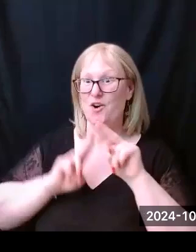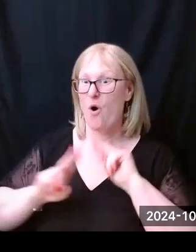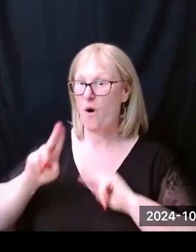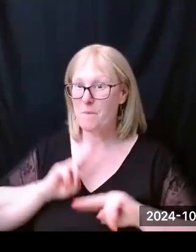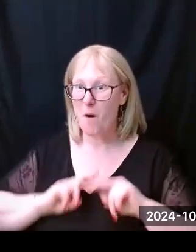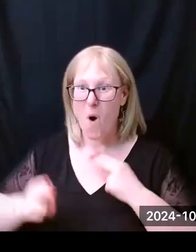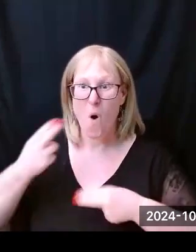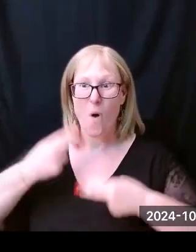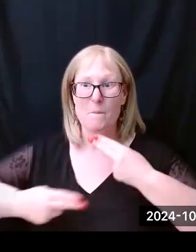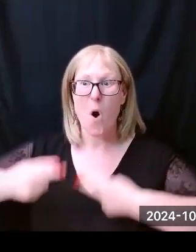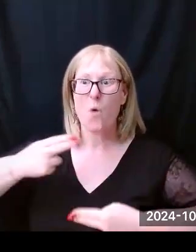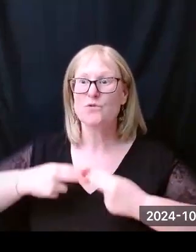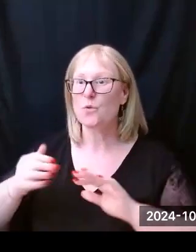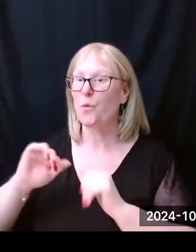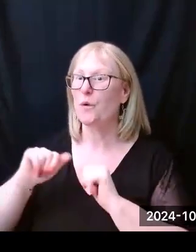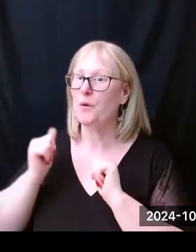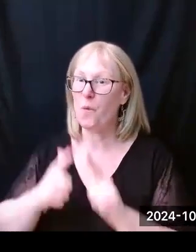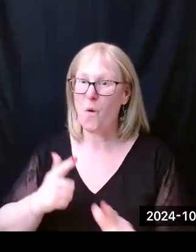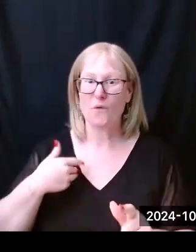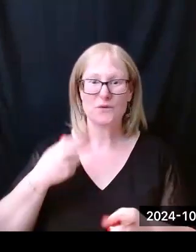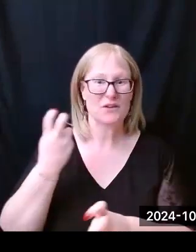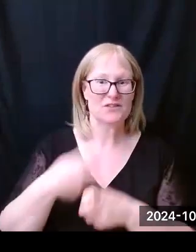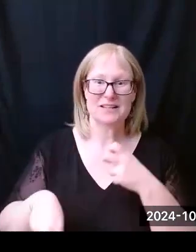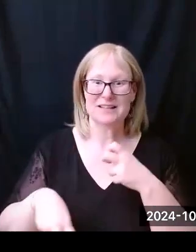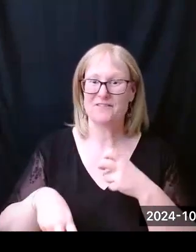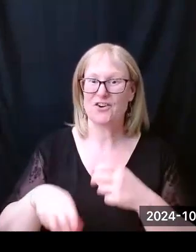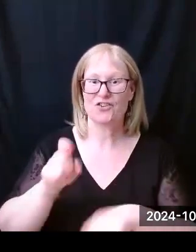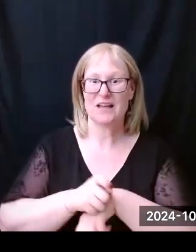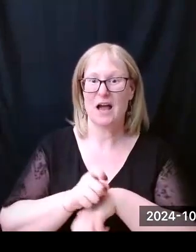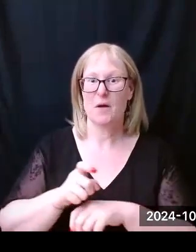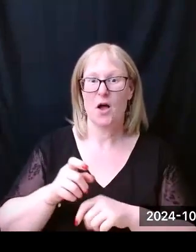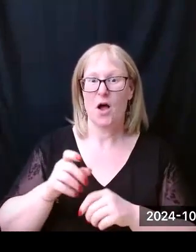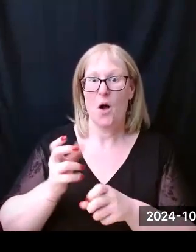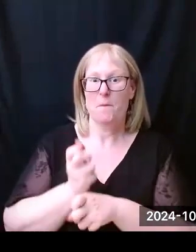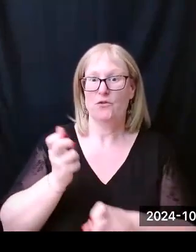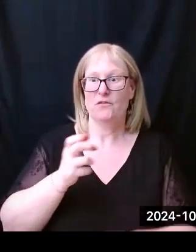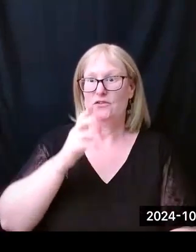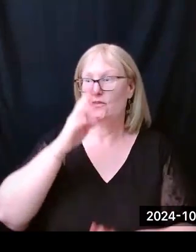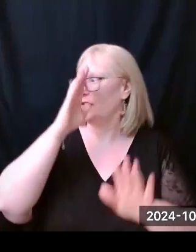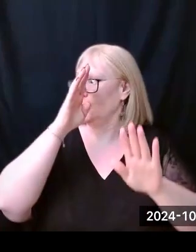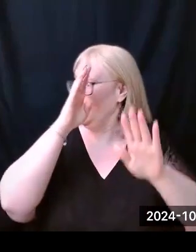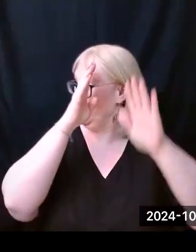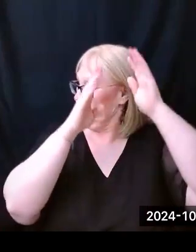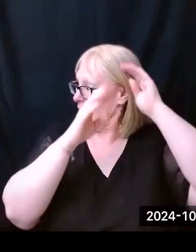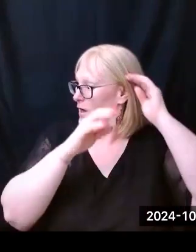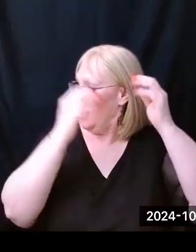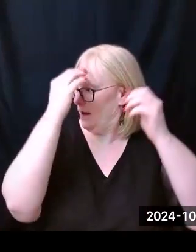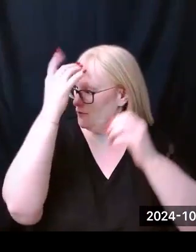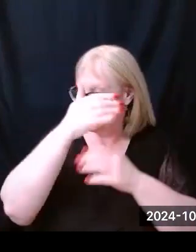It was such a rough time that most of us are just like, nope, we're going to just blank that out and not remember it.